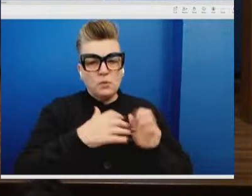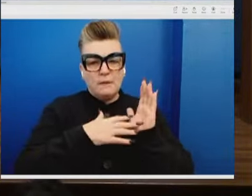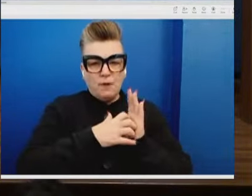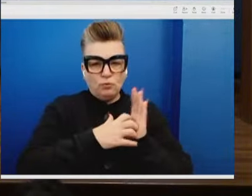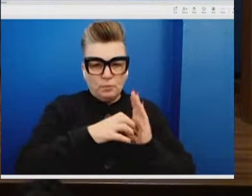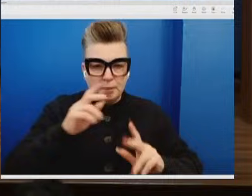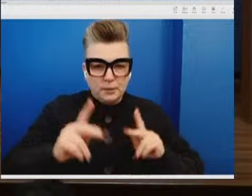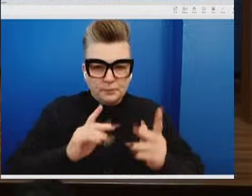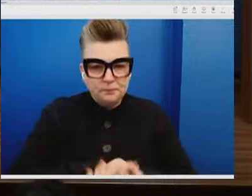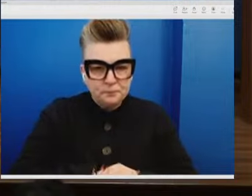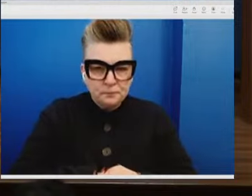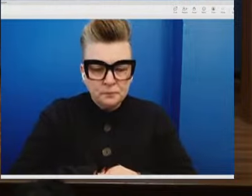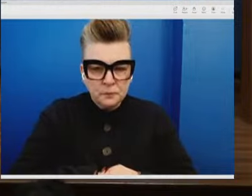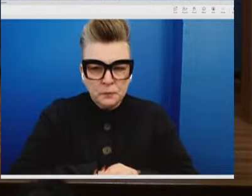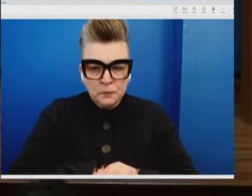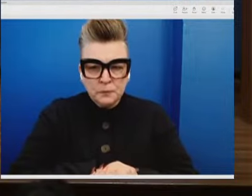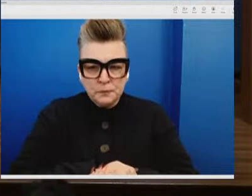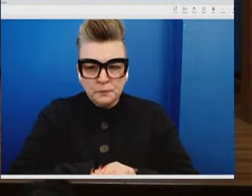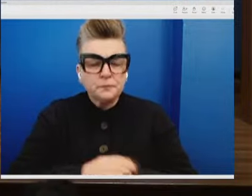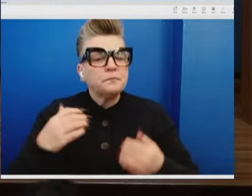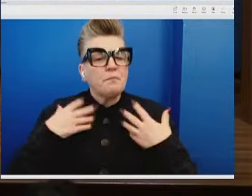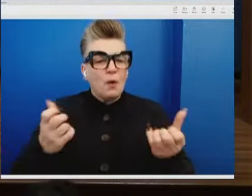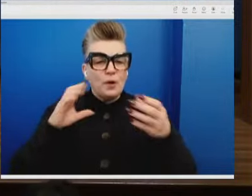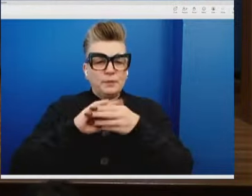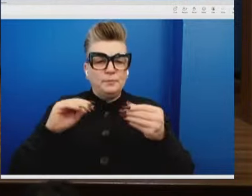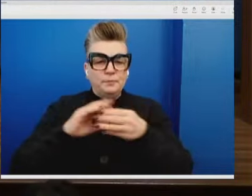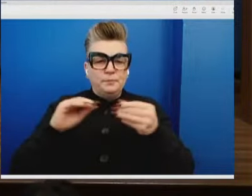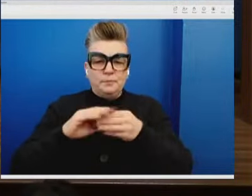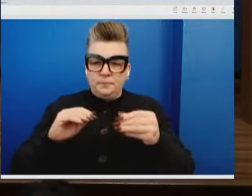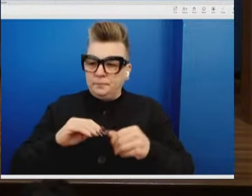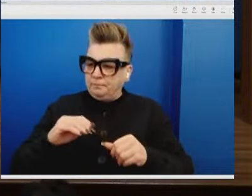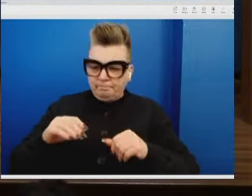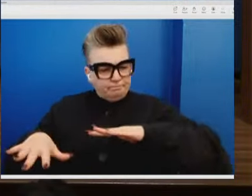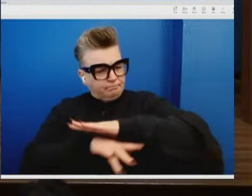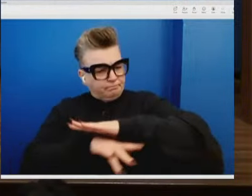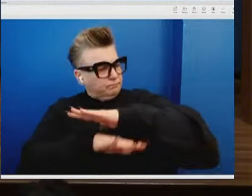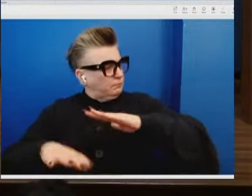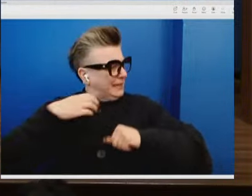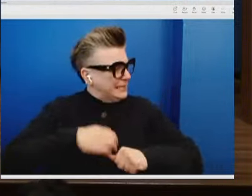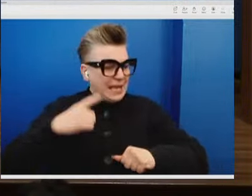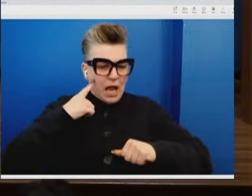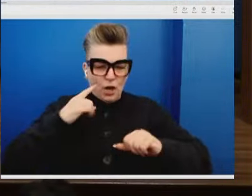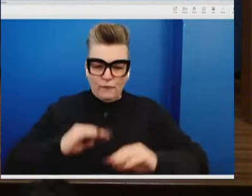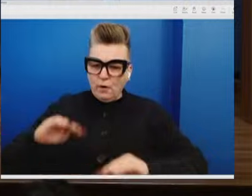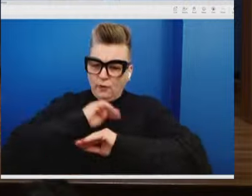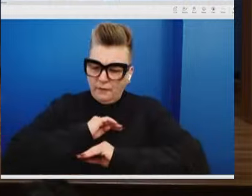anyway. It's an innate desire that we all have for fulfillment. And it gives meaning to the